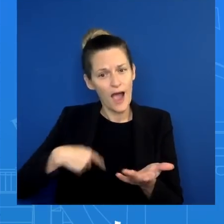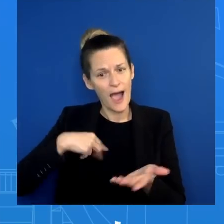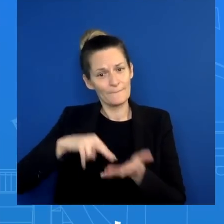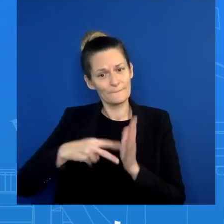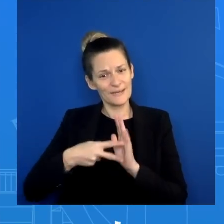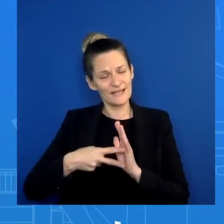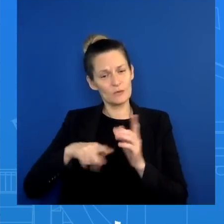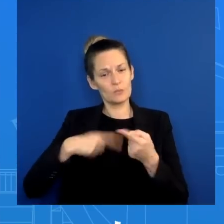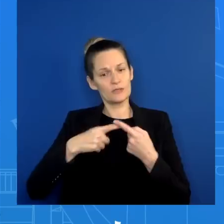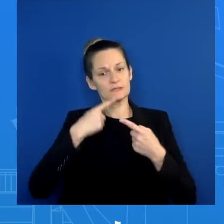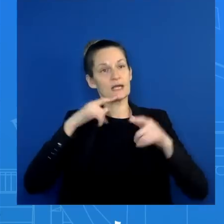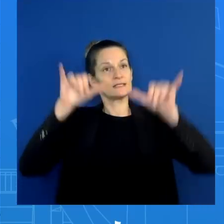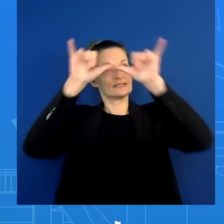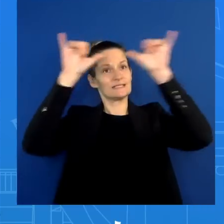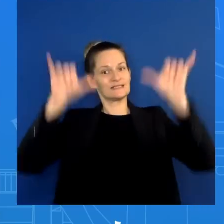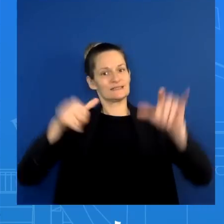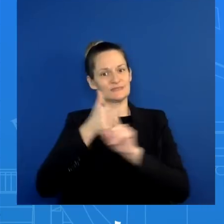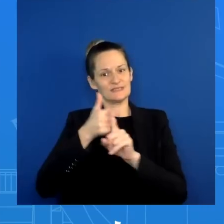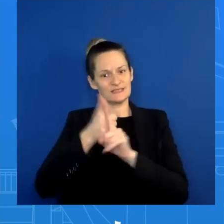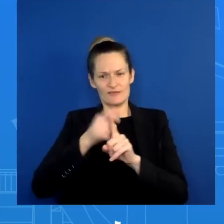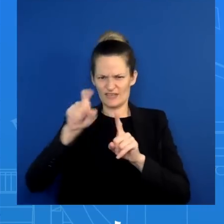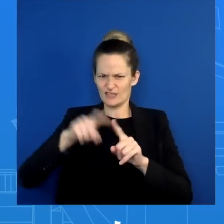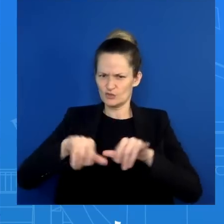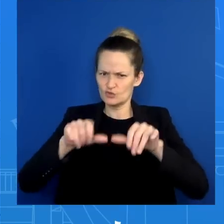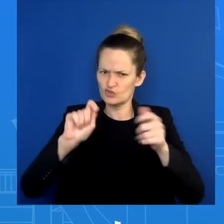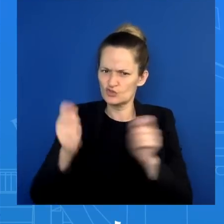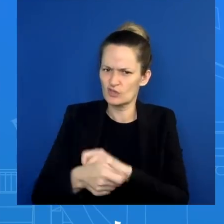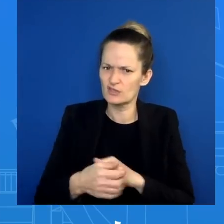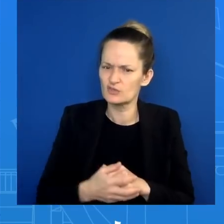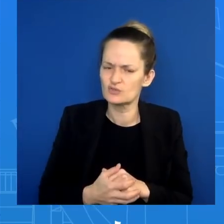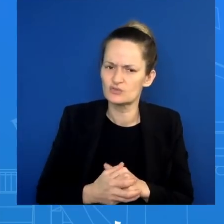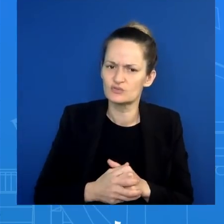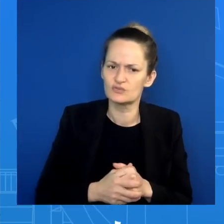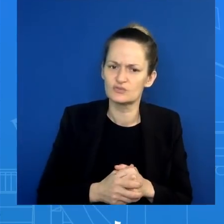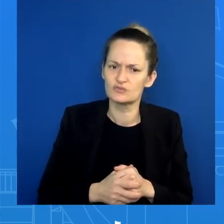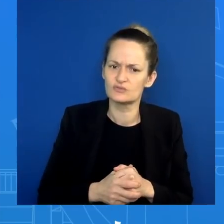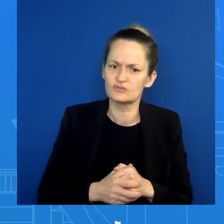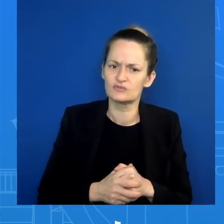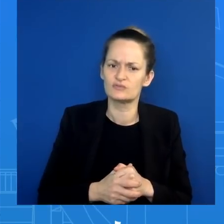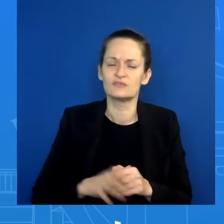This is why we said we did this in a in a targeted way and a current or future borrowers